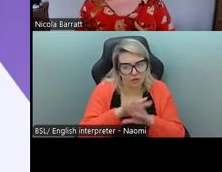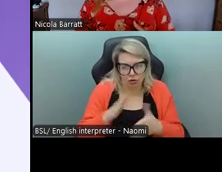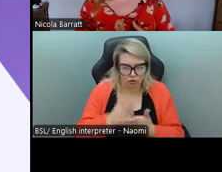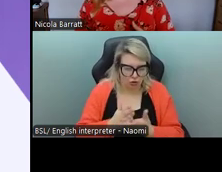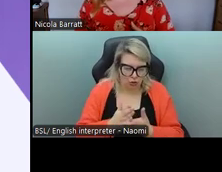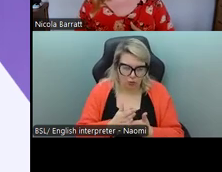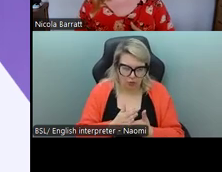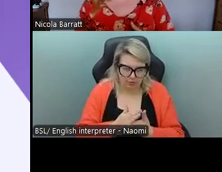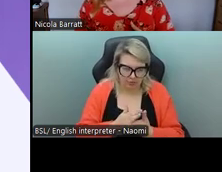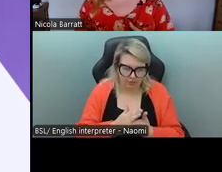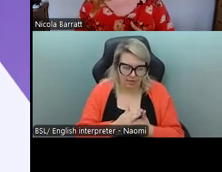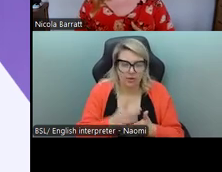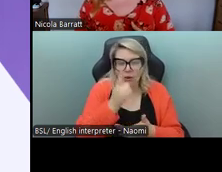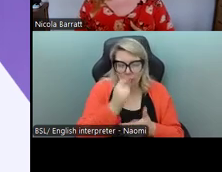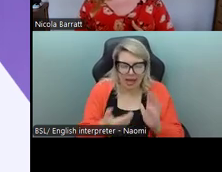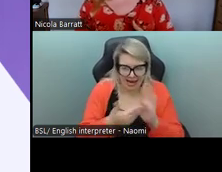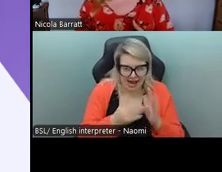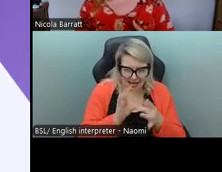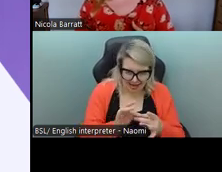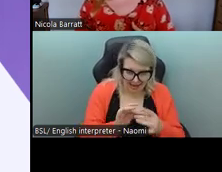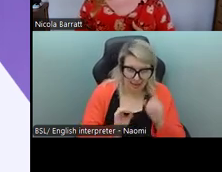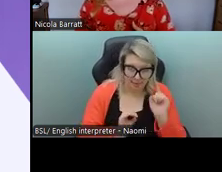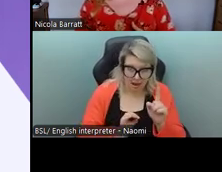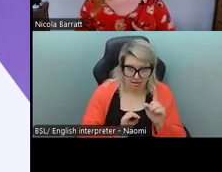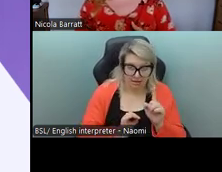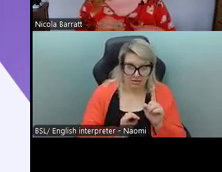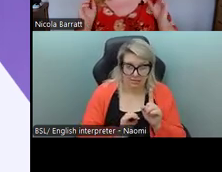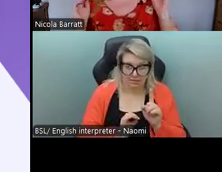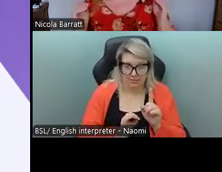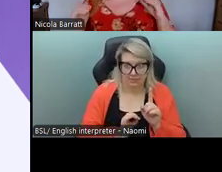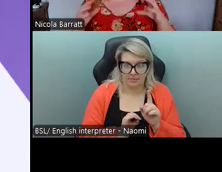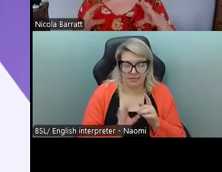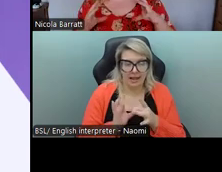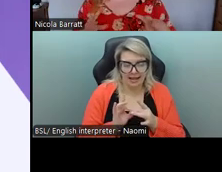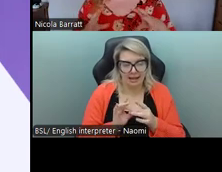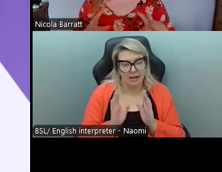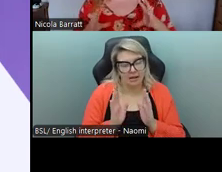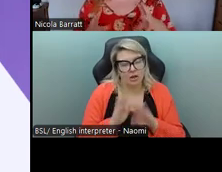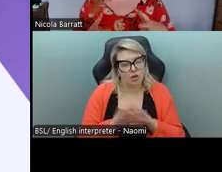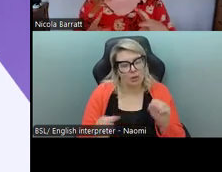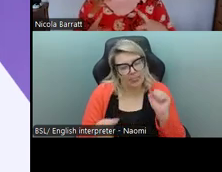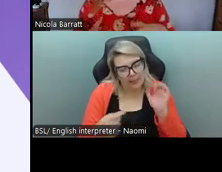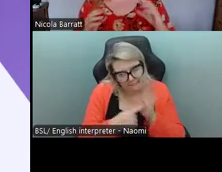It's fine for you to have a link, but the link must not be the main focus of the post.